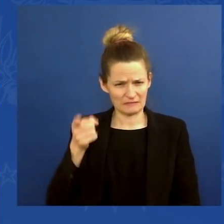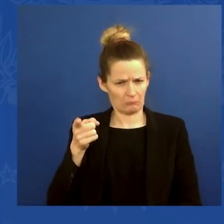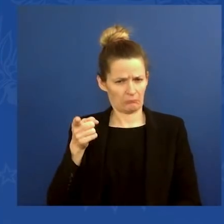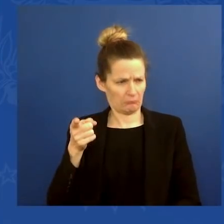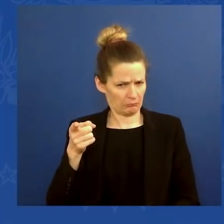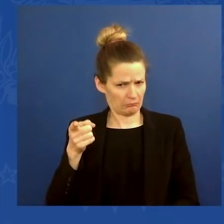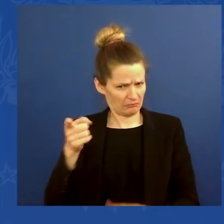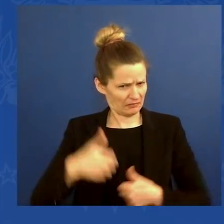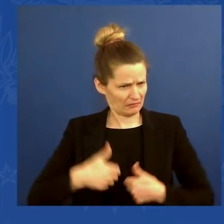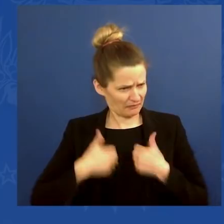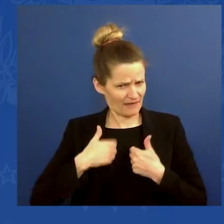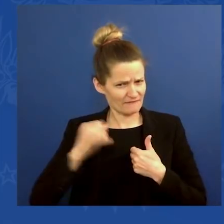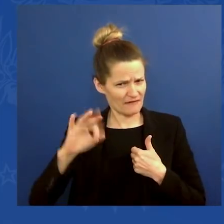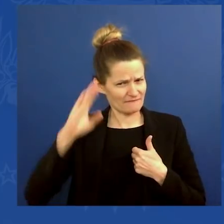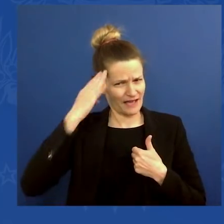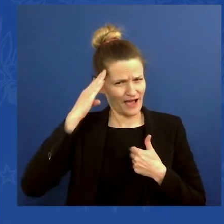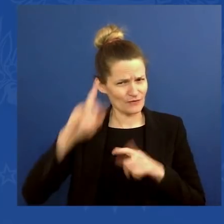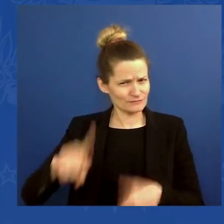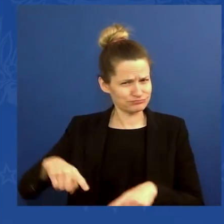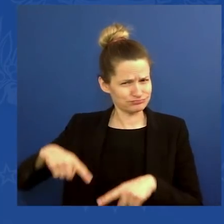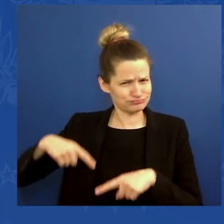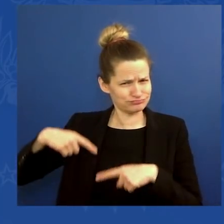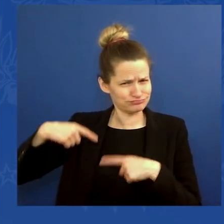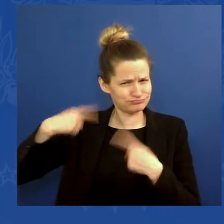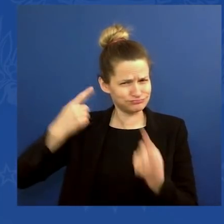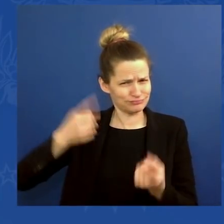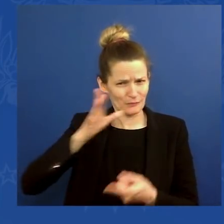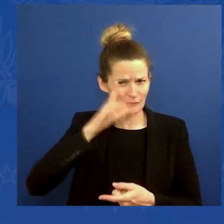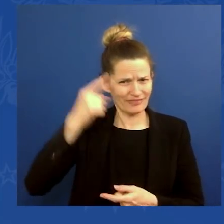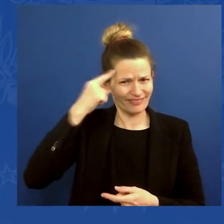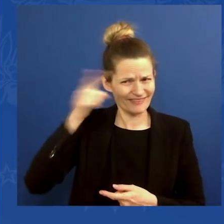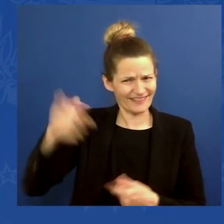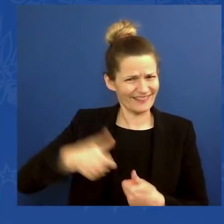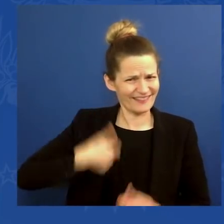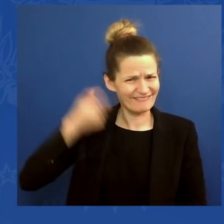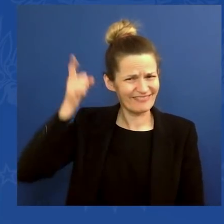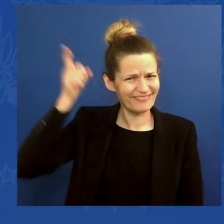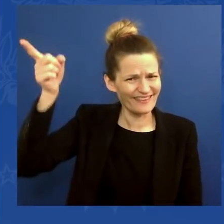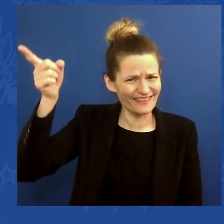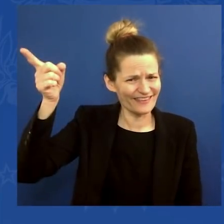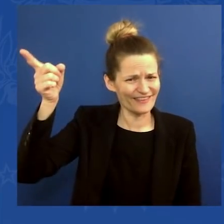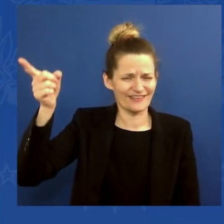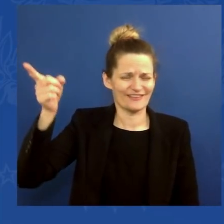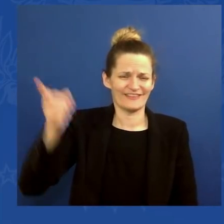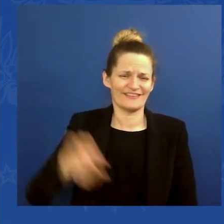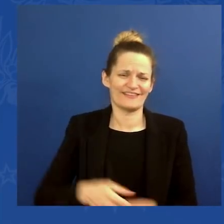the previous 60 years. The -- there's -- as I was talking to Taoiseach today,